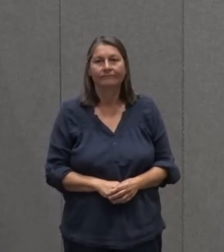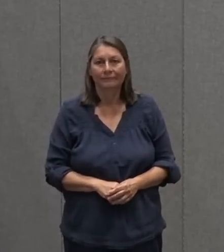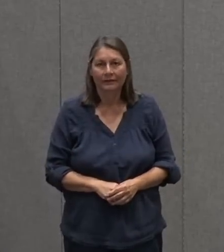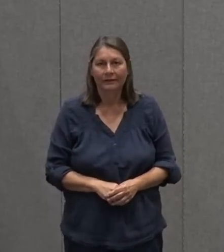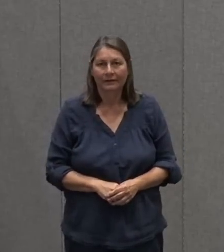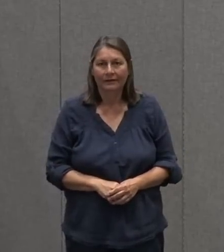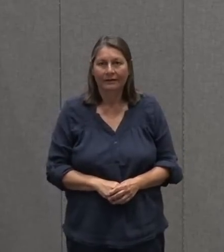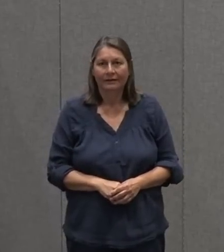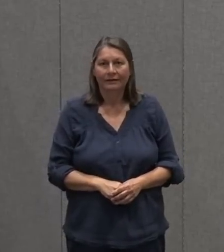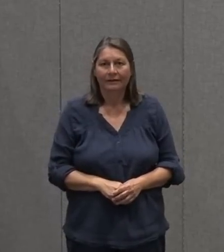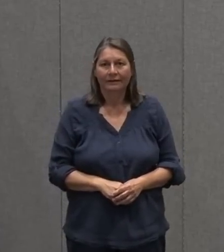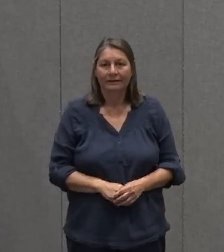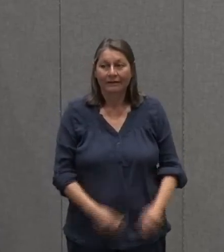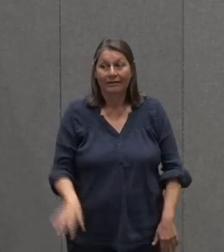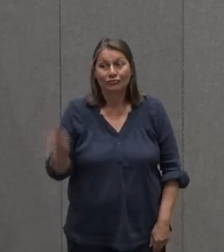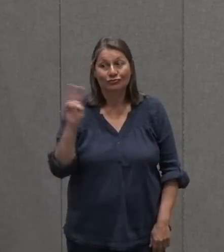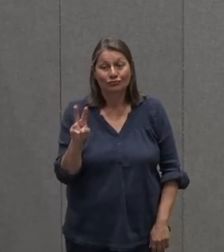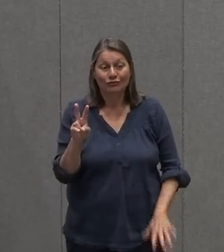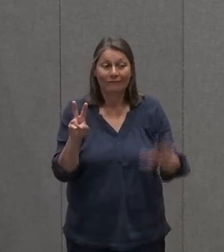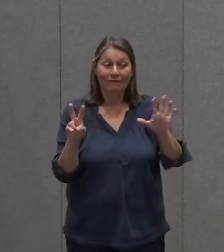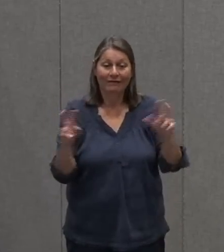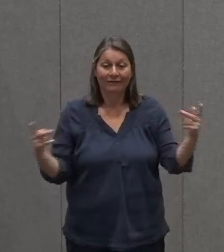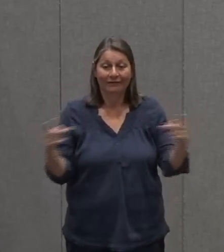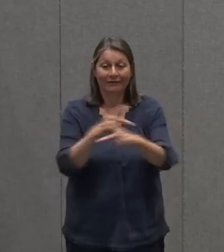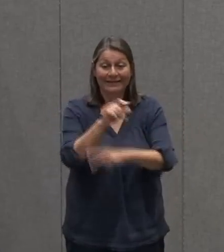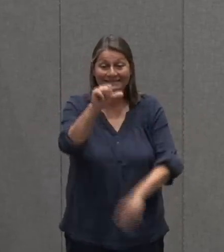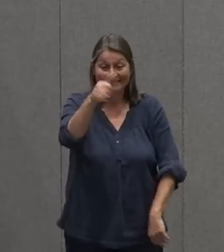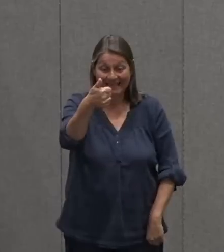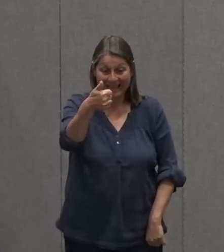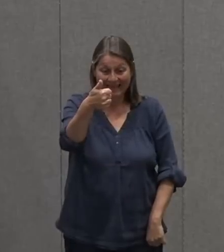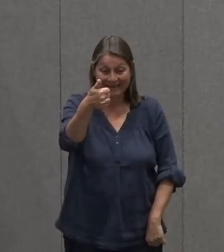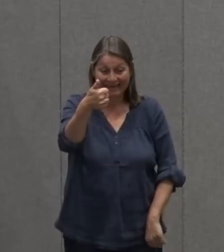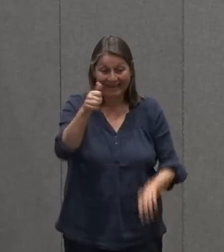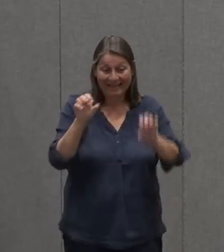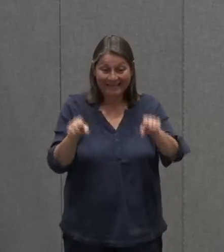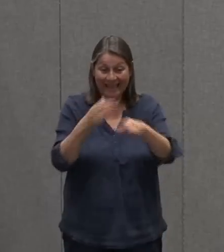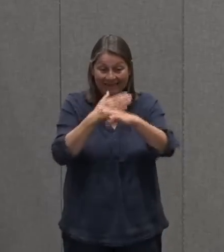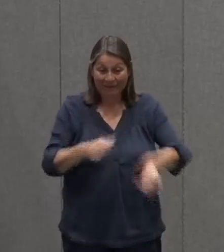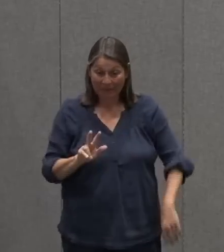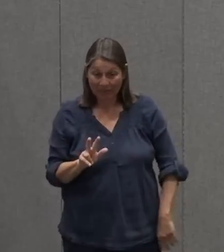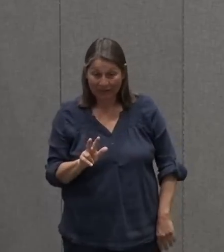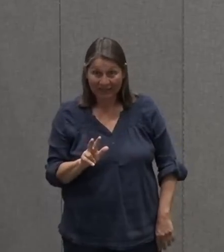But if I did that with this one, two times five is 10. Is that divisible by three?